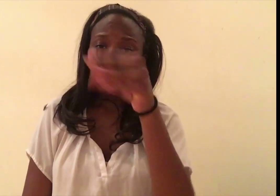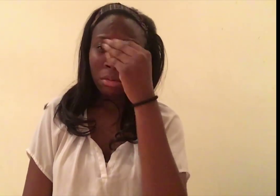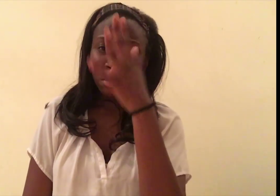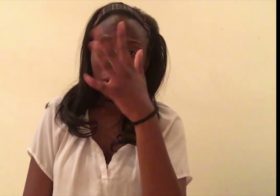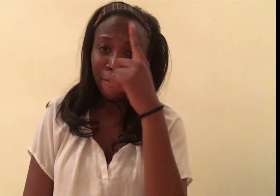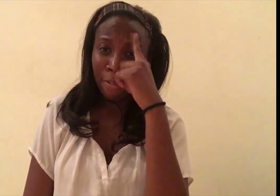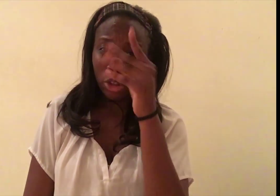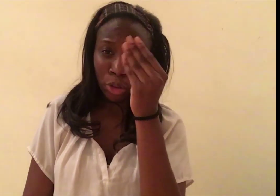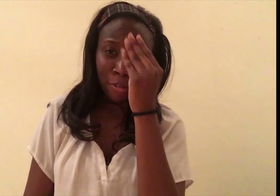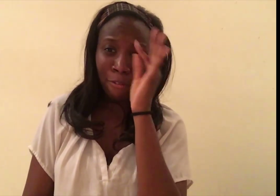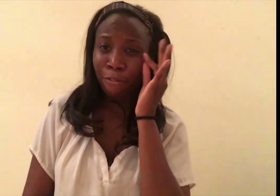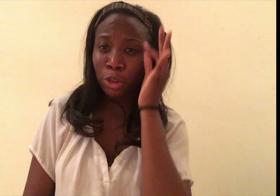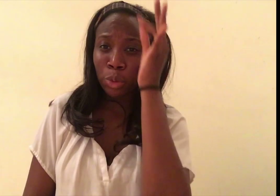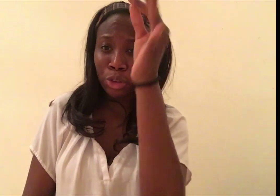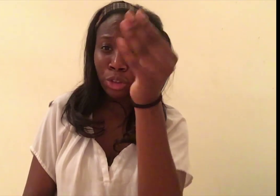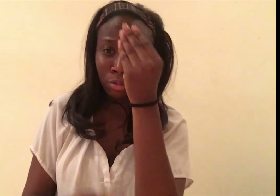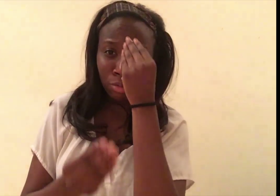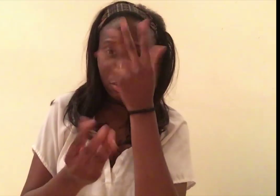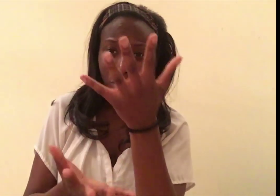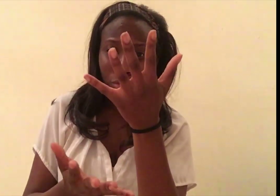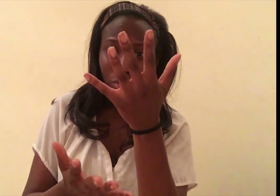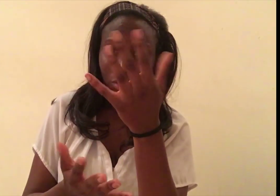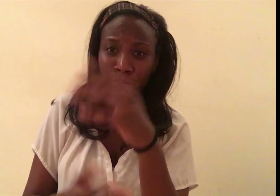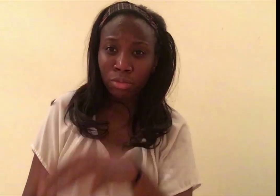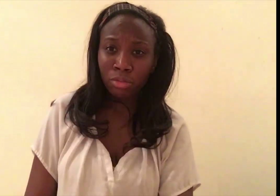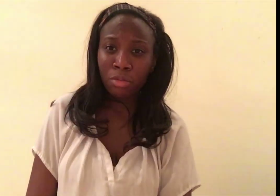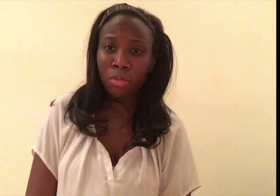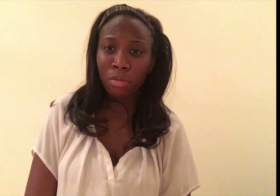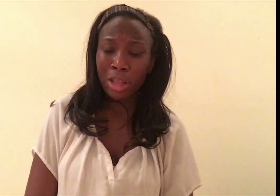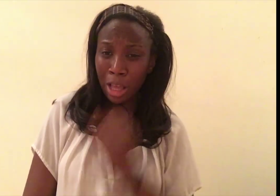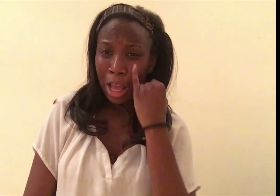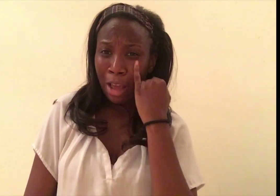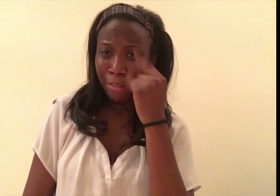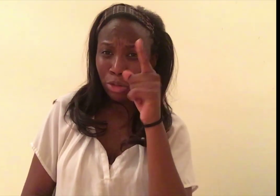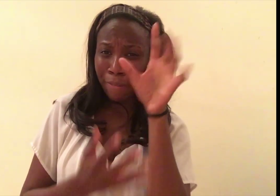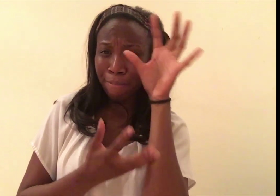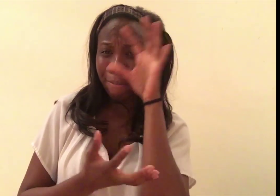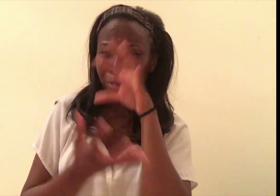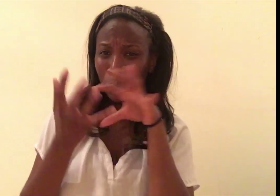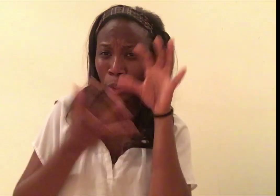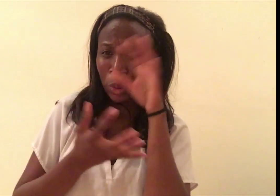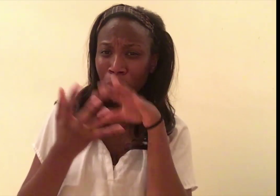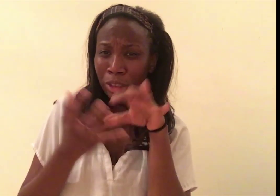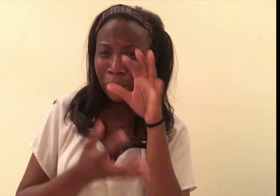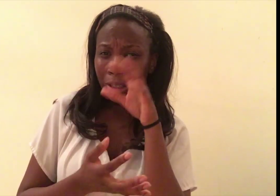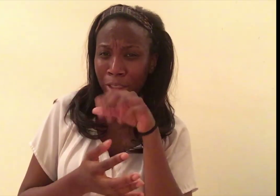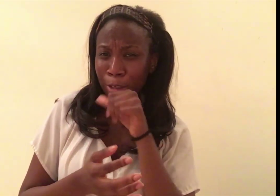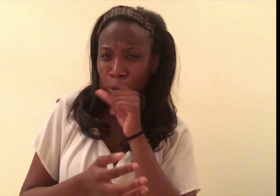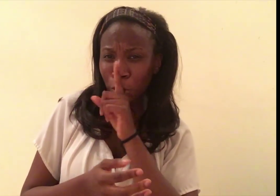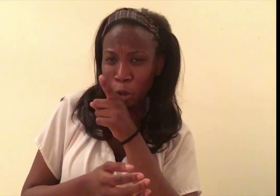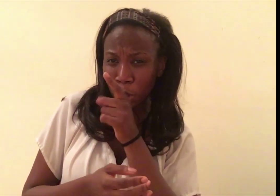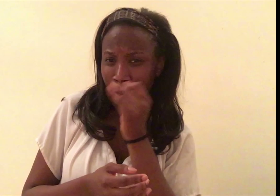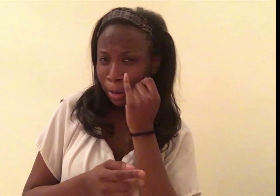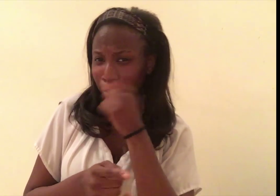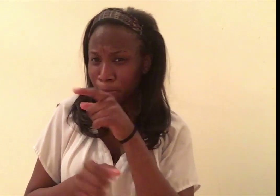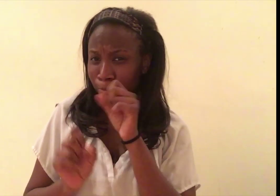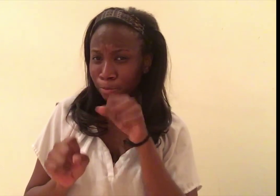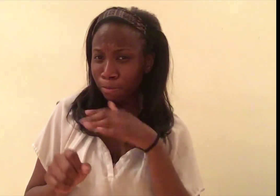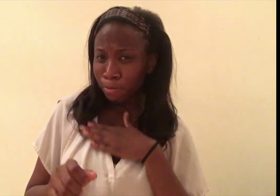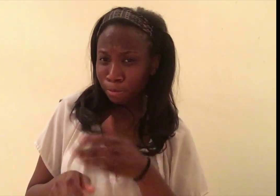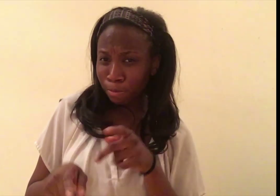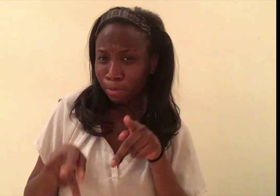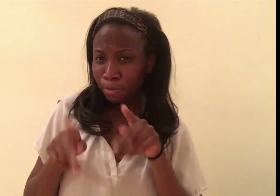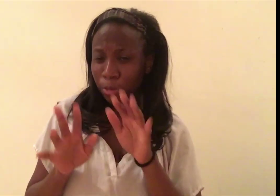Future reference, if you are confused about whether a girl can consent